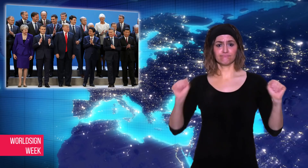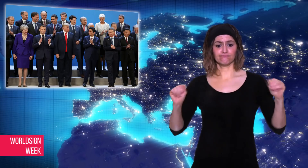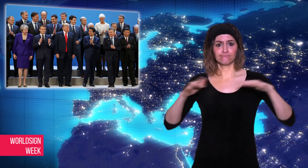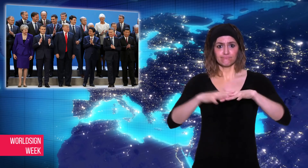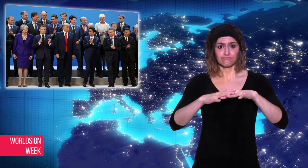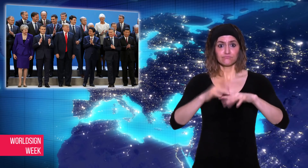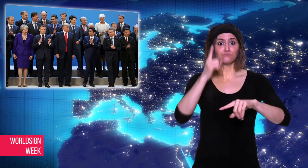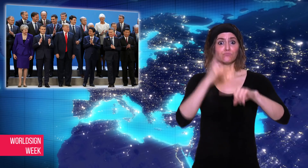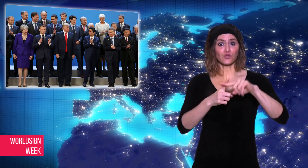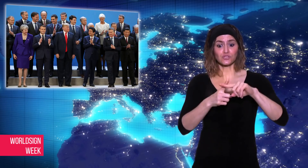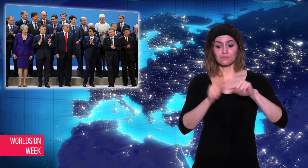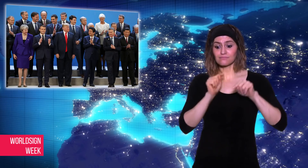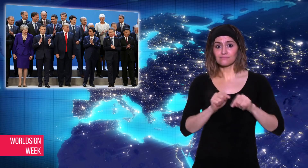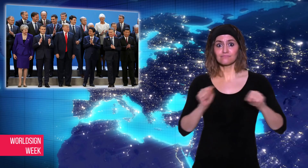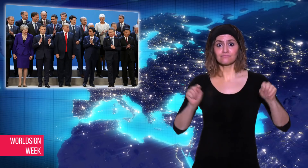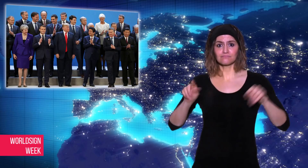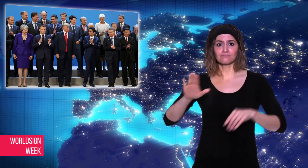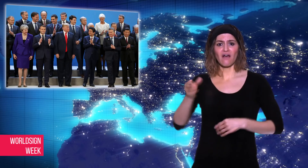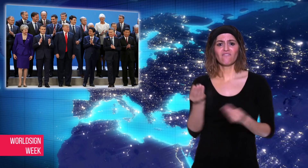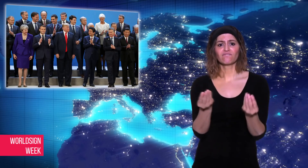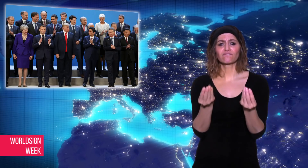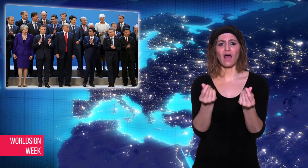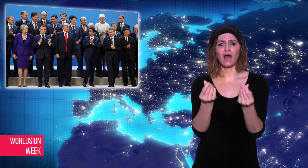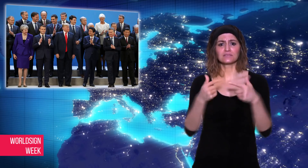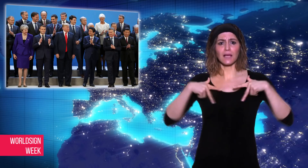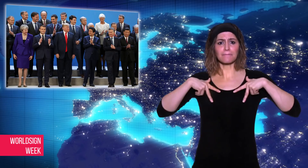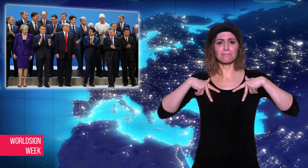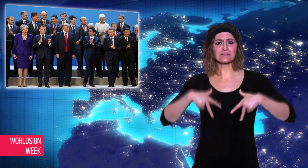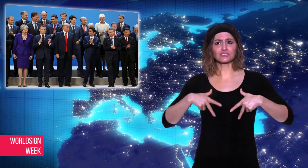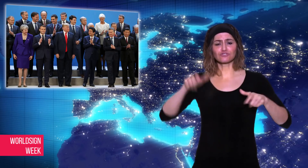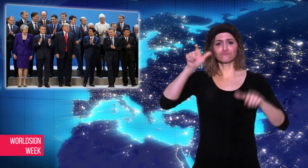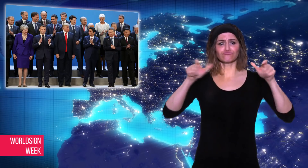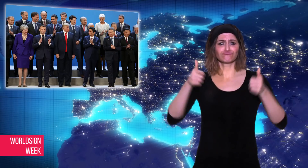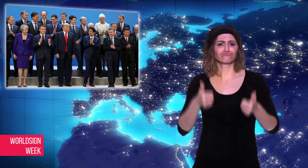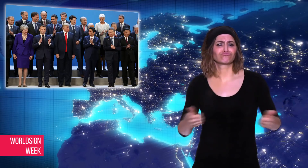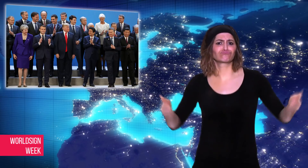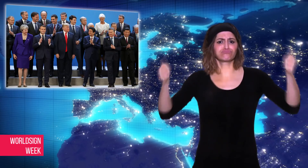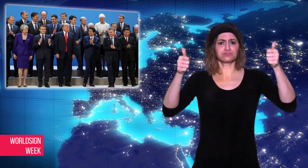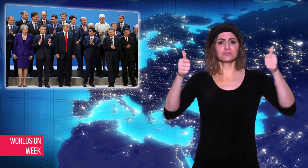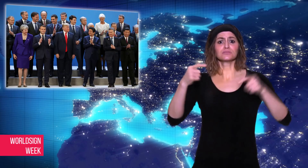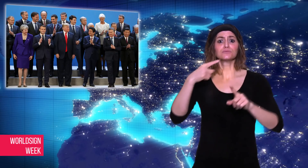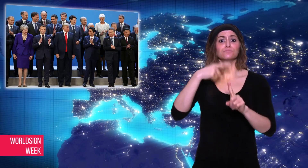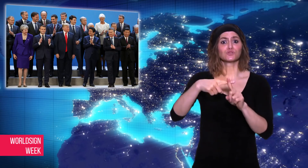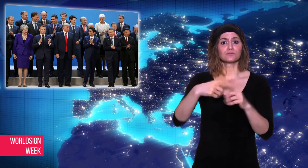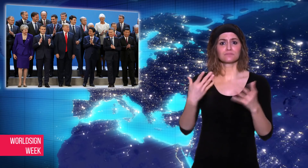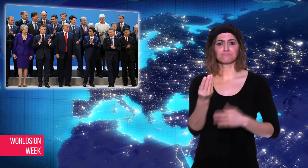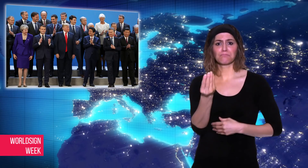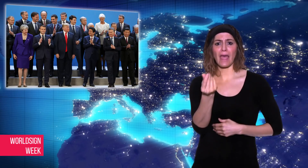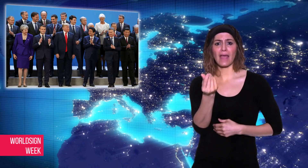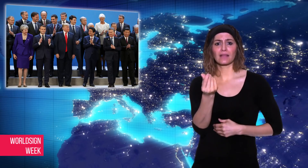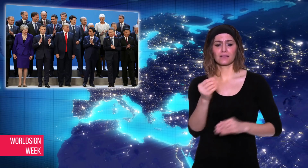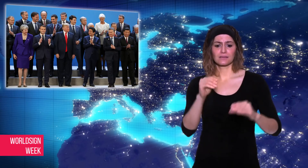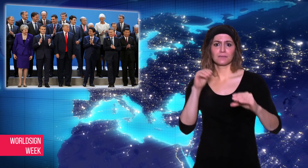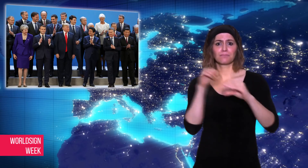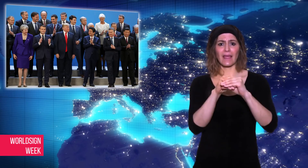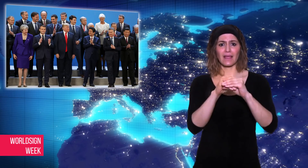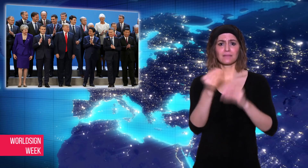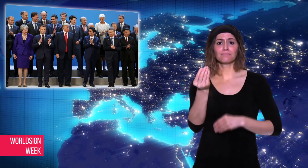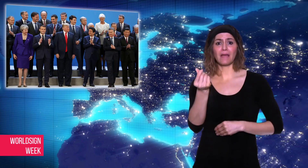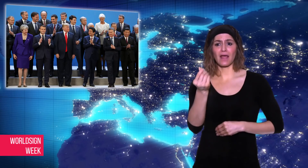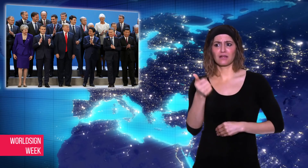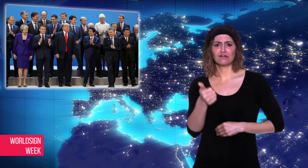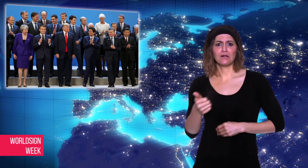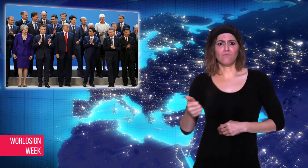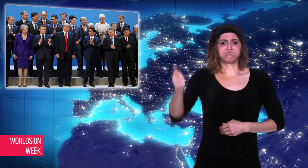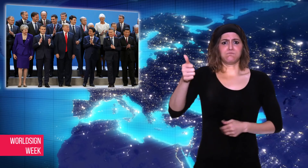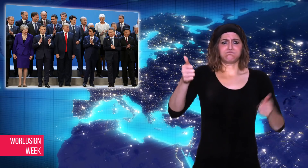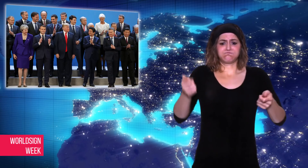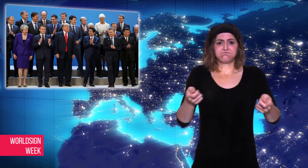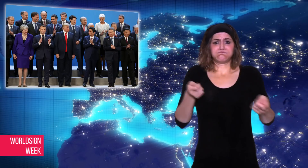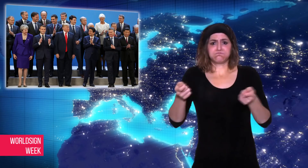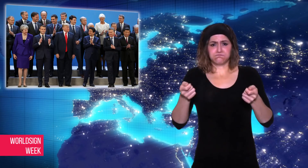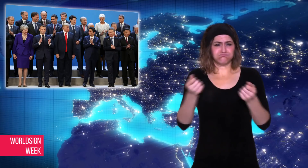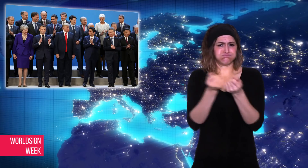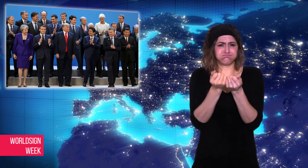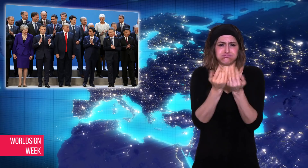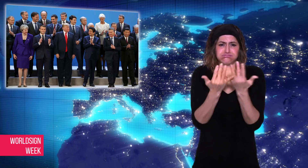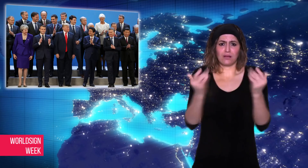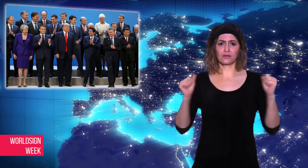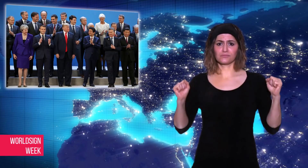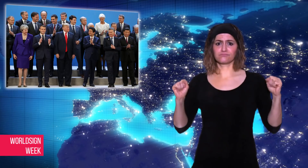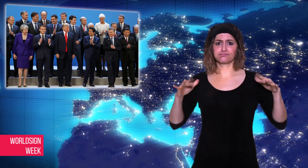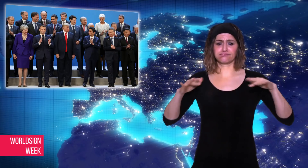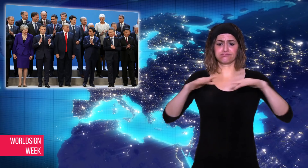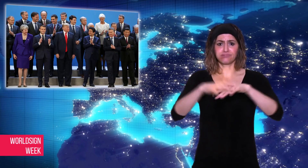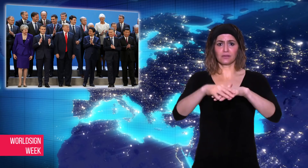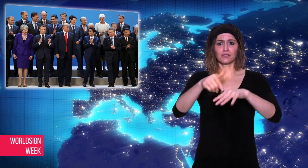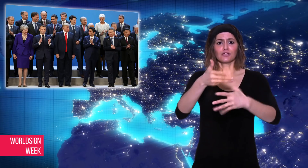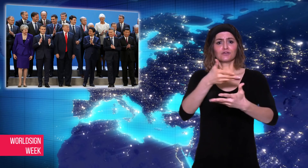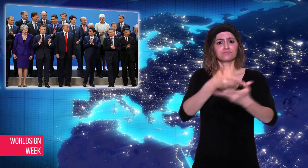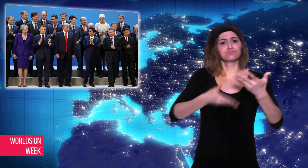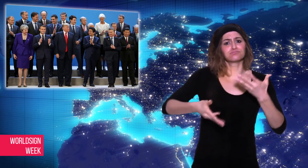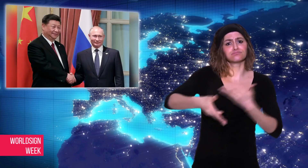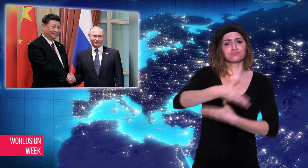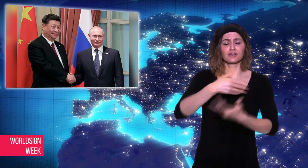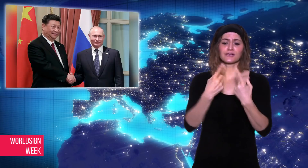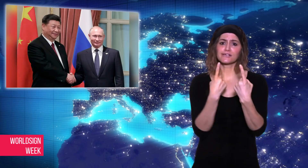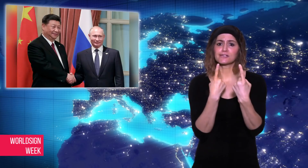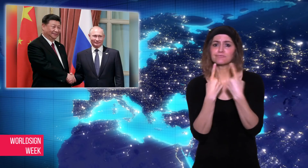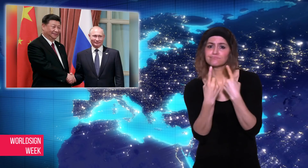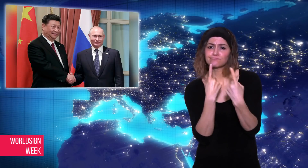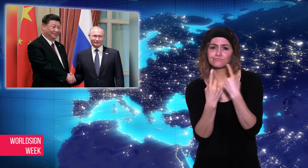Together, they represent 75% of world’s international trade,